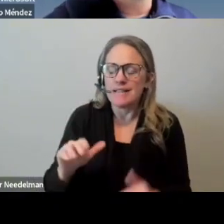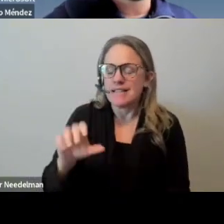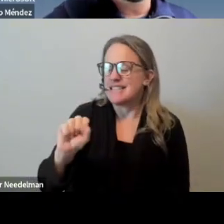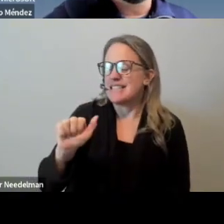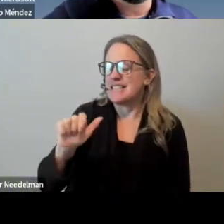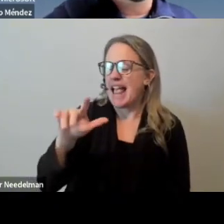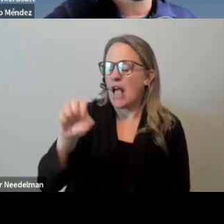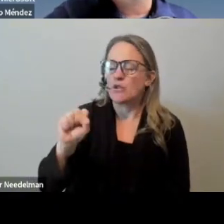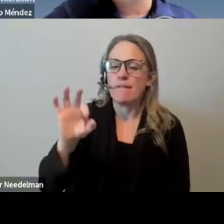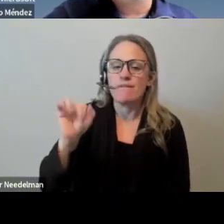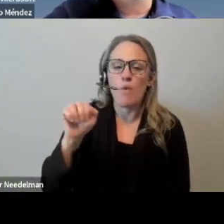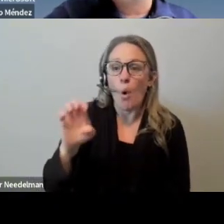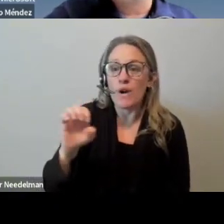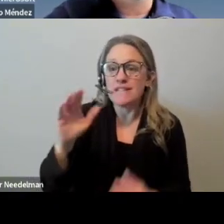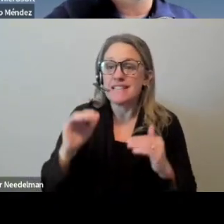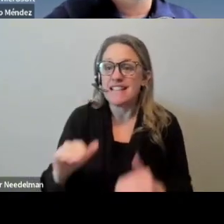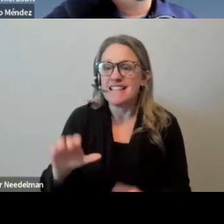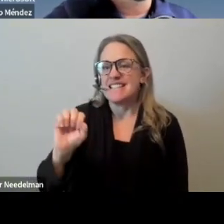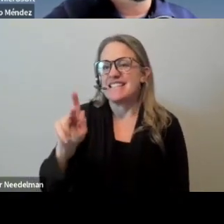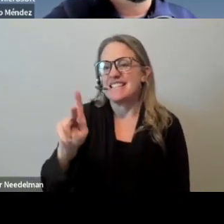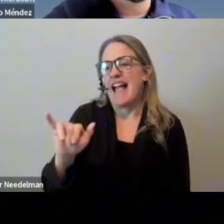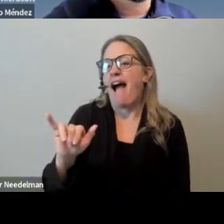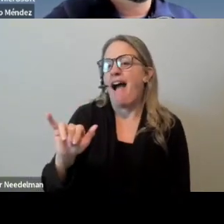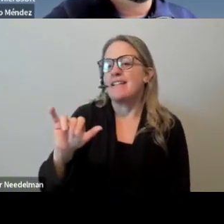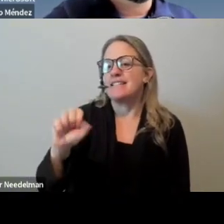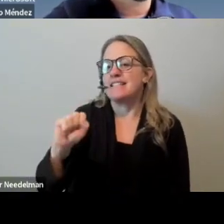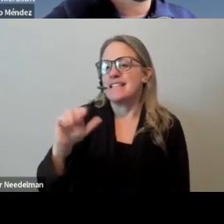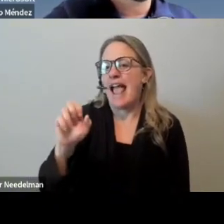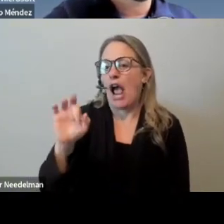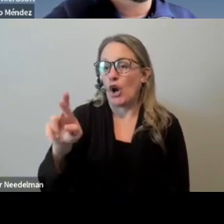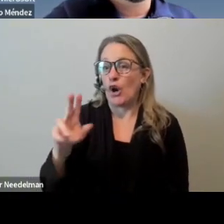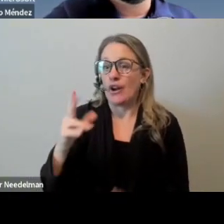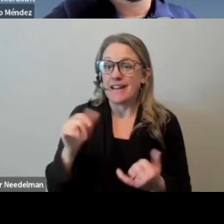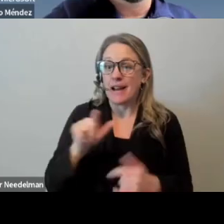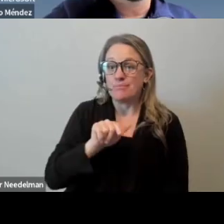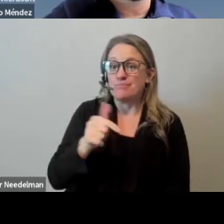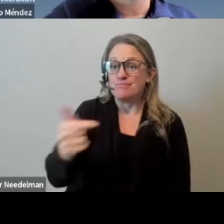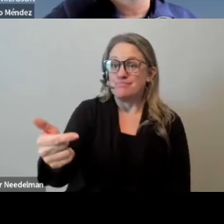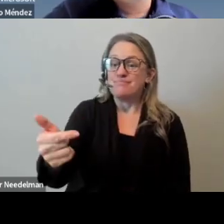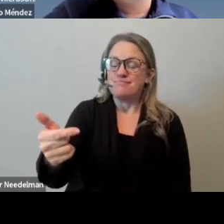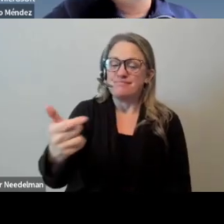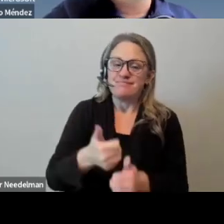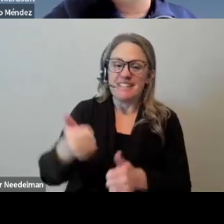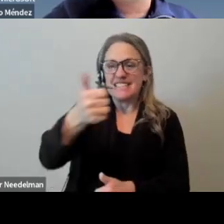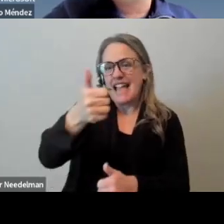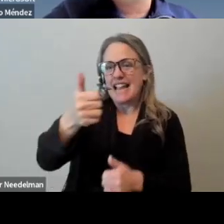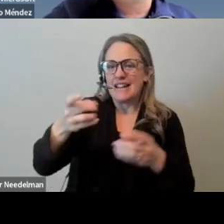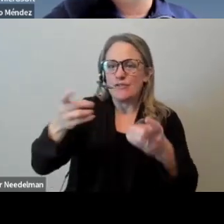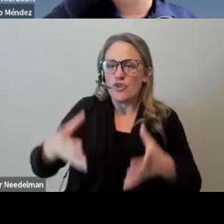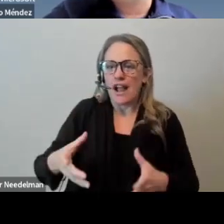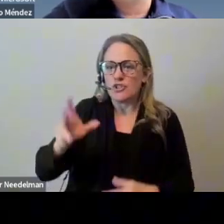And with that, I'll hand it over to our executive director, Kate Sonka, to lead us into the keynote.